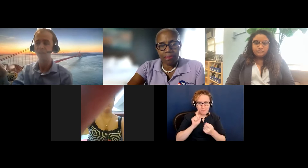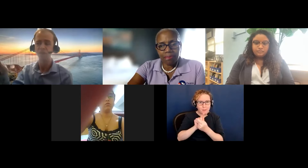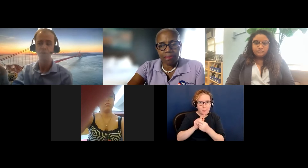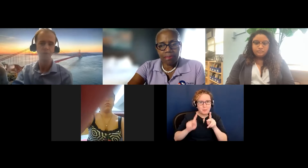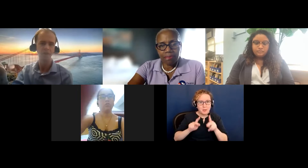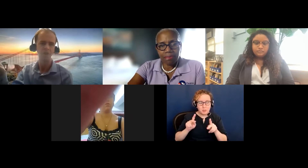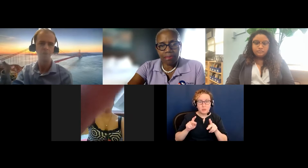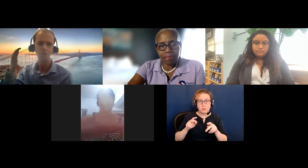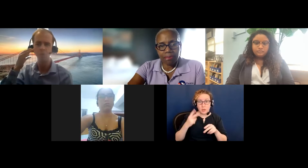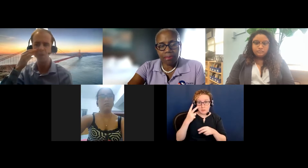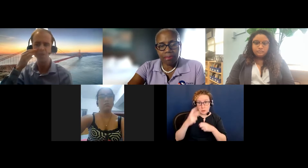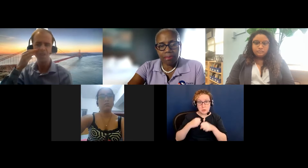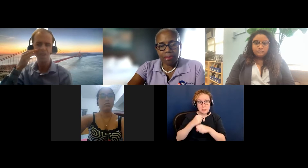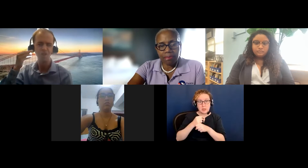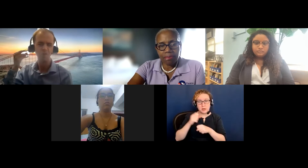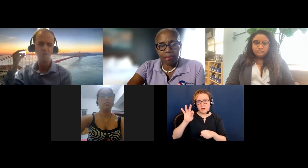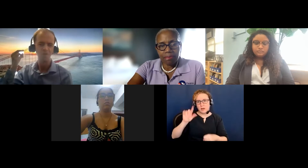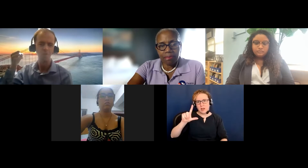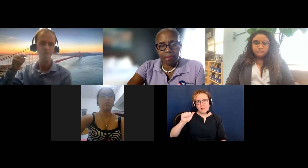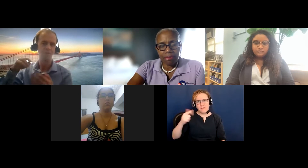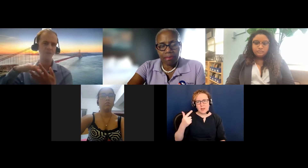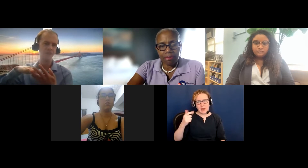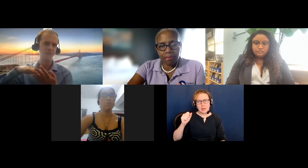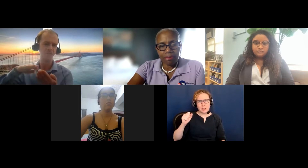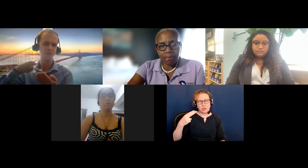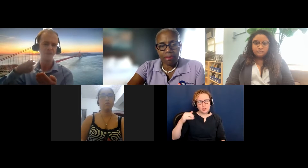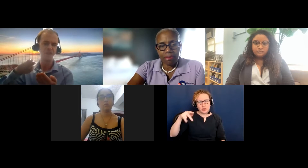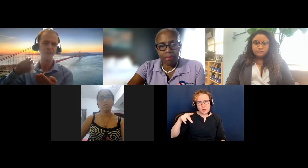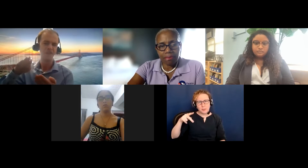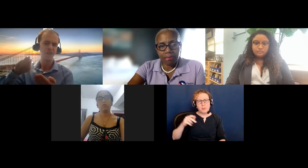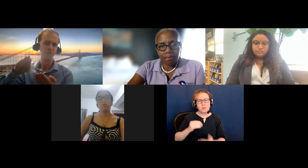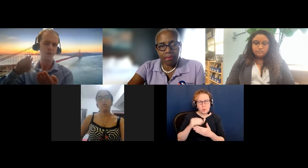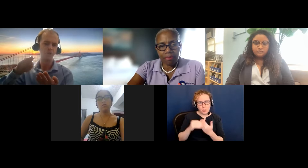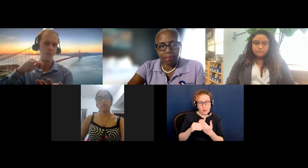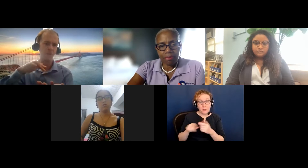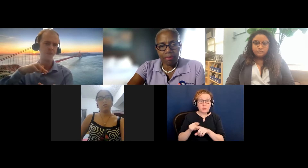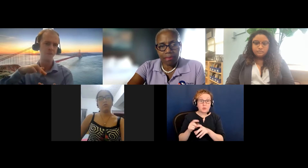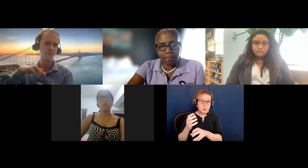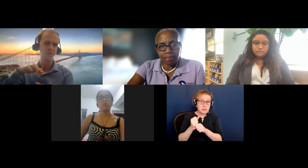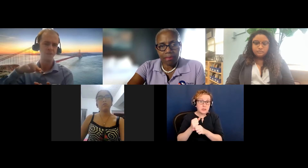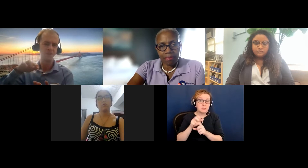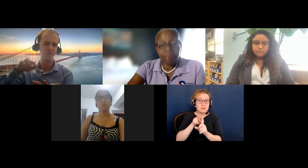the two year flagship program and were able to get assignments and more metropolitan areas close to